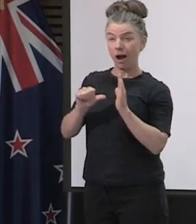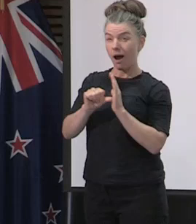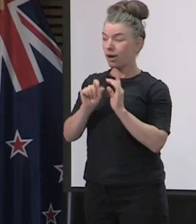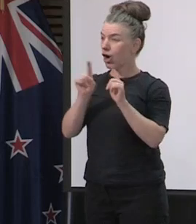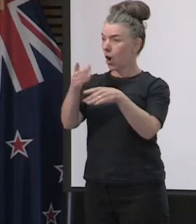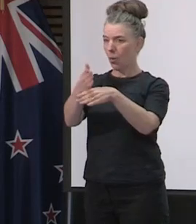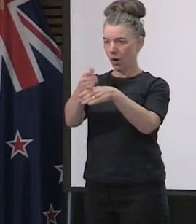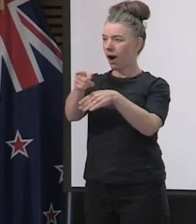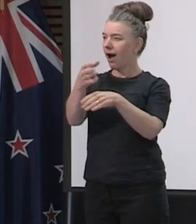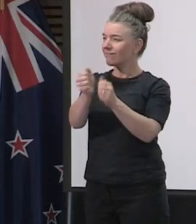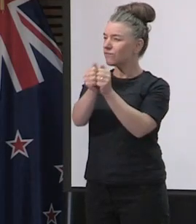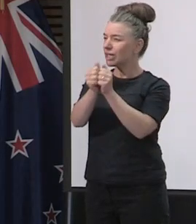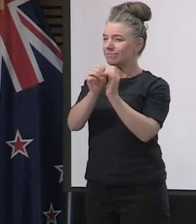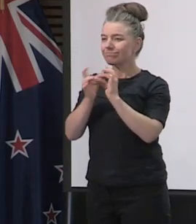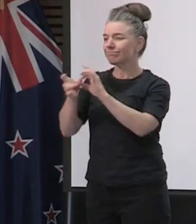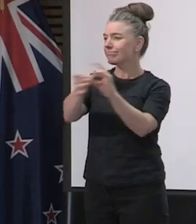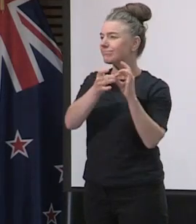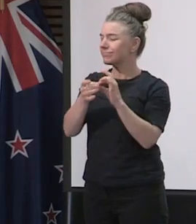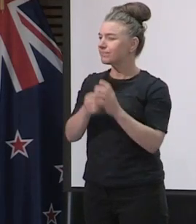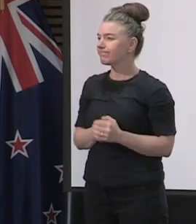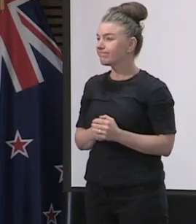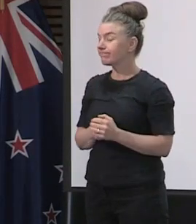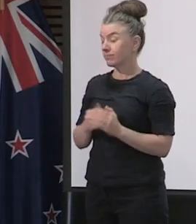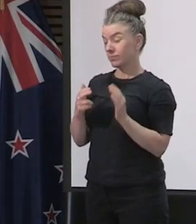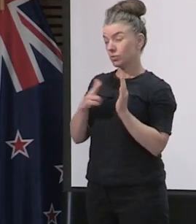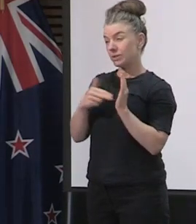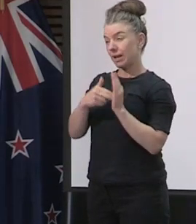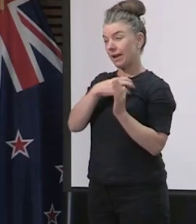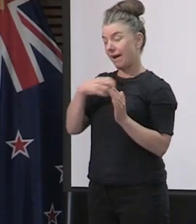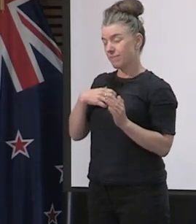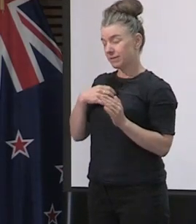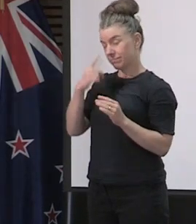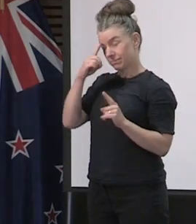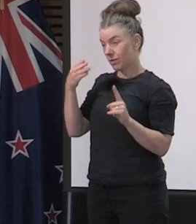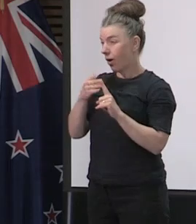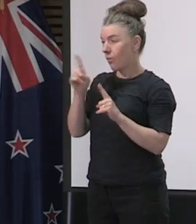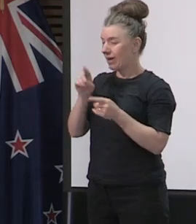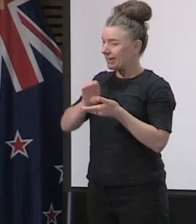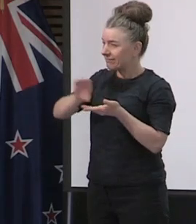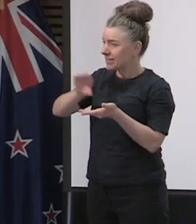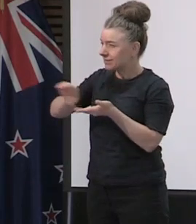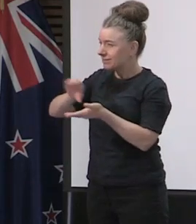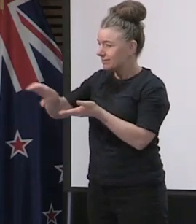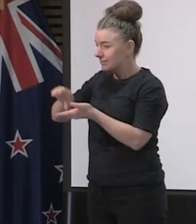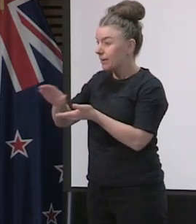times are tough like this, work places can provide and important support network. Our